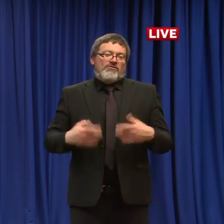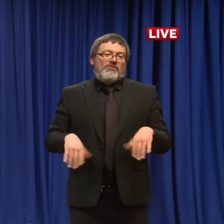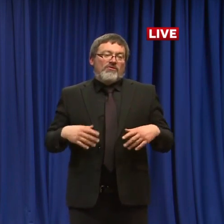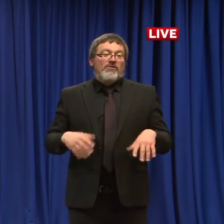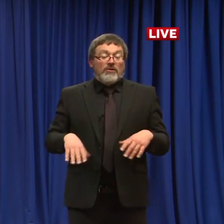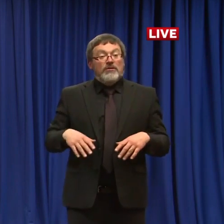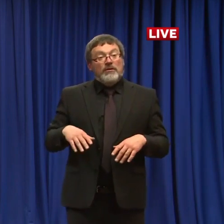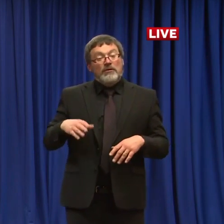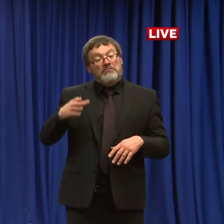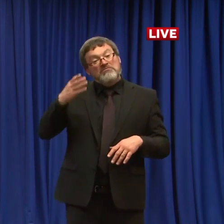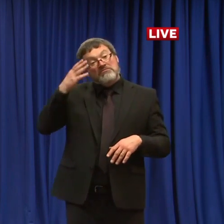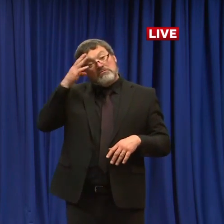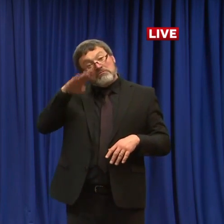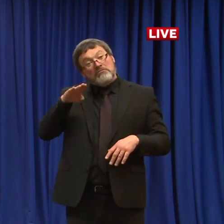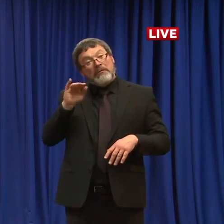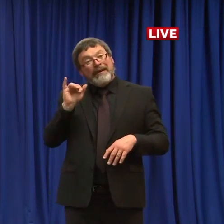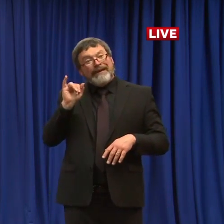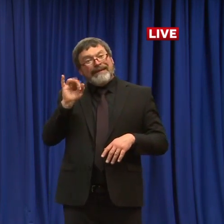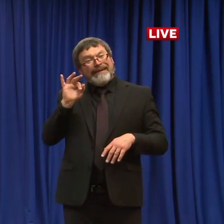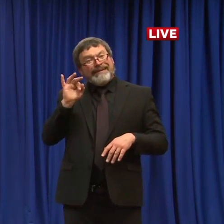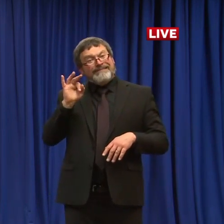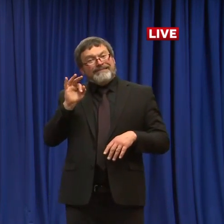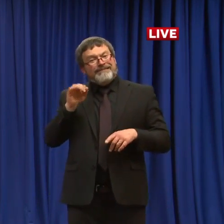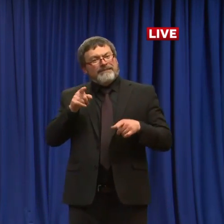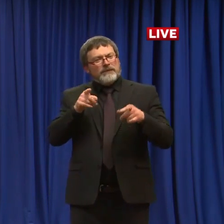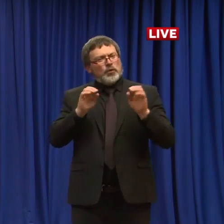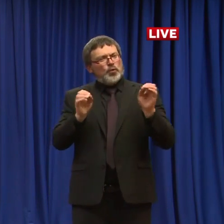WE WOULD NOT HAVE THESE RESULTS THAT WE’RE SEEING TODAY.